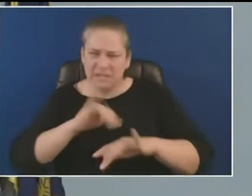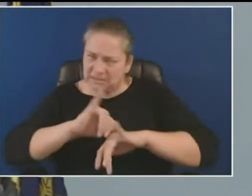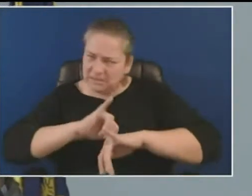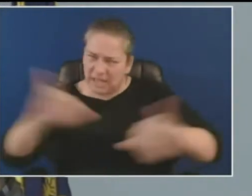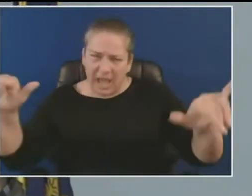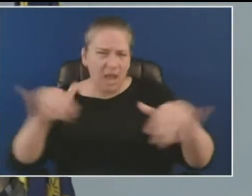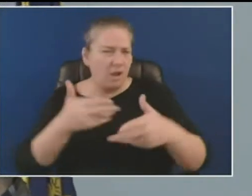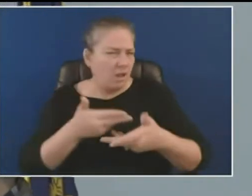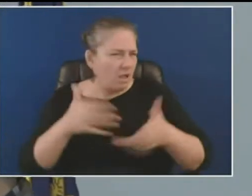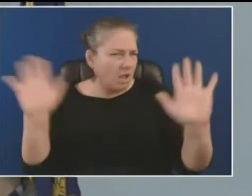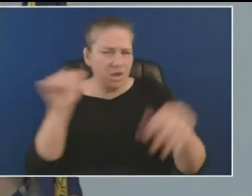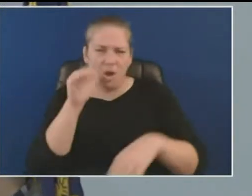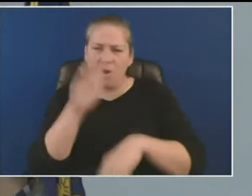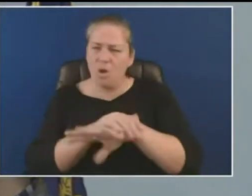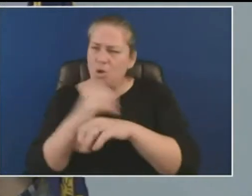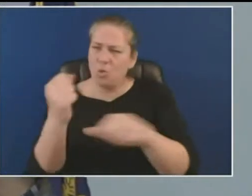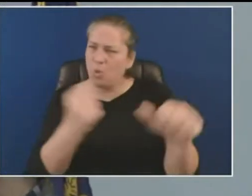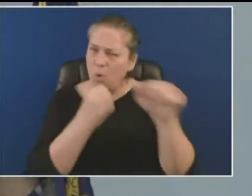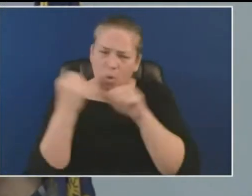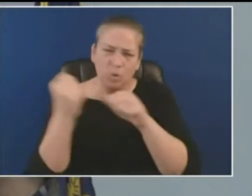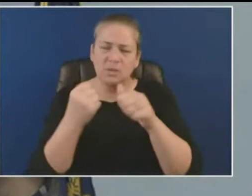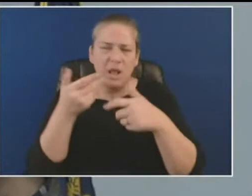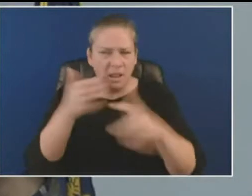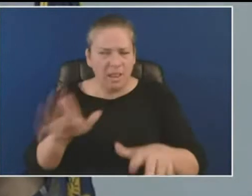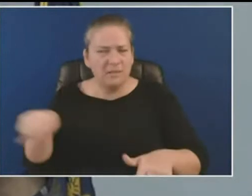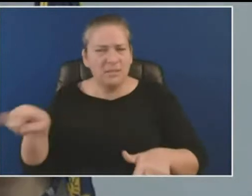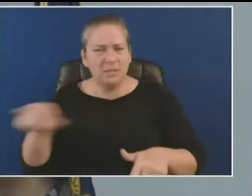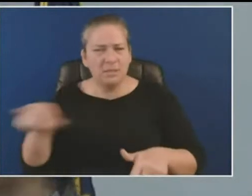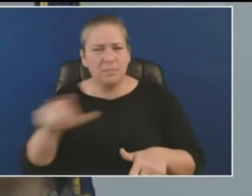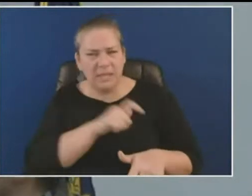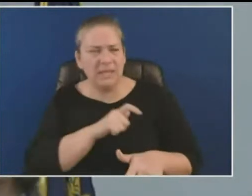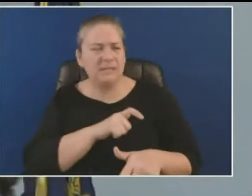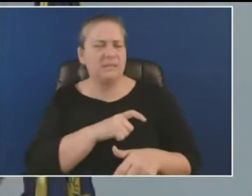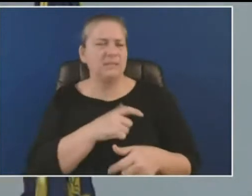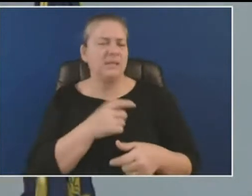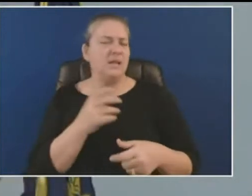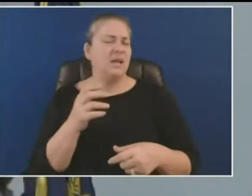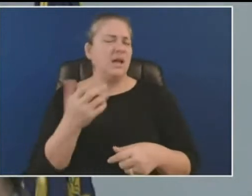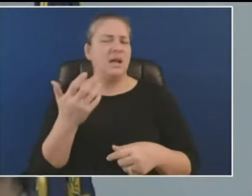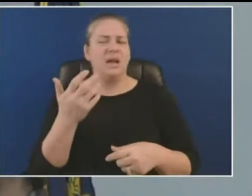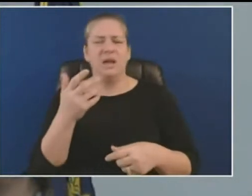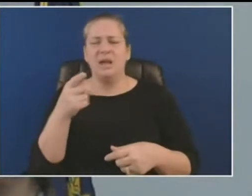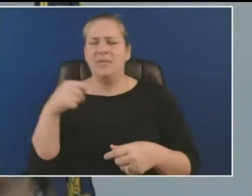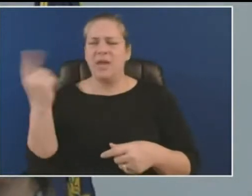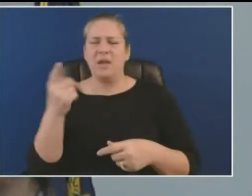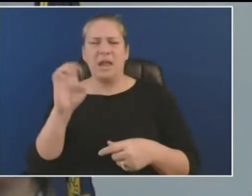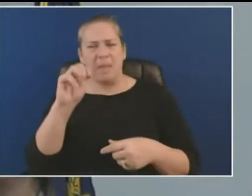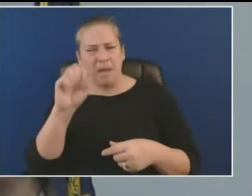let our police and our firefighters EMS be out there doing their job. If you are out tonight on the roads,